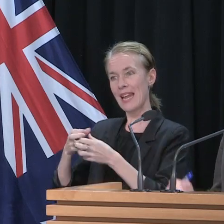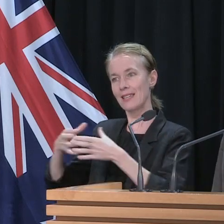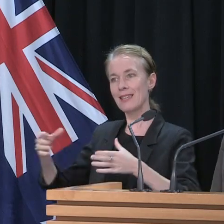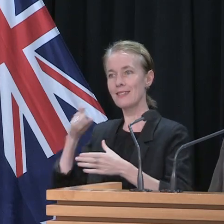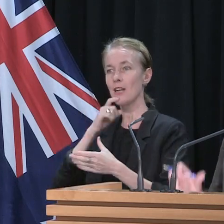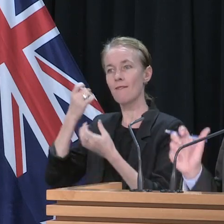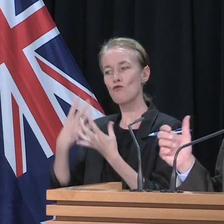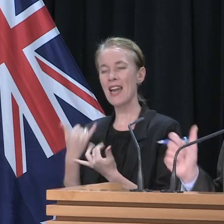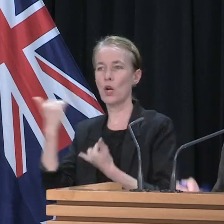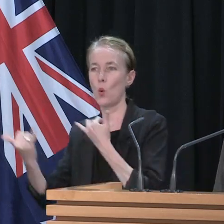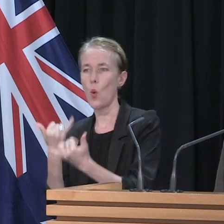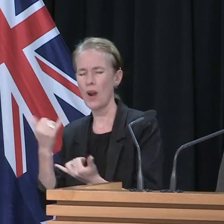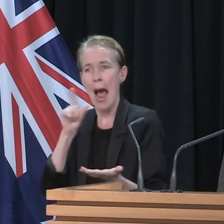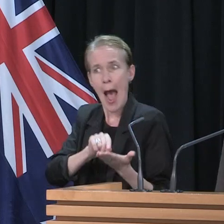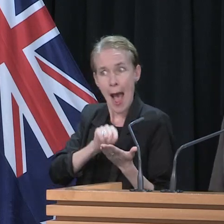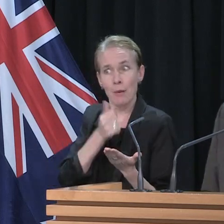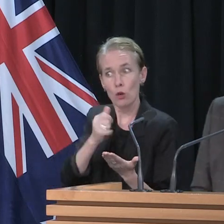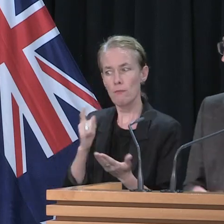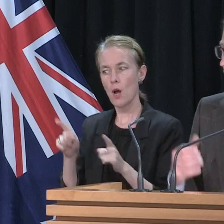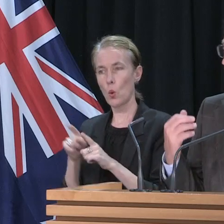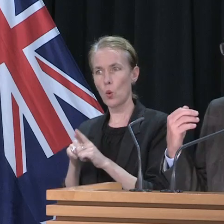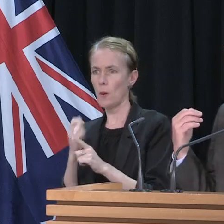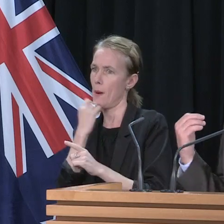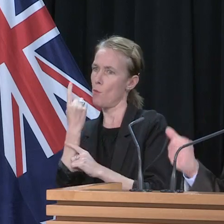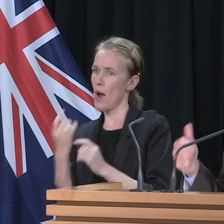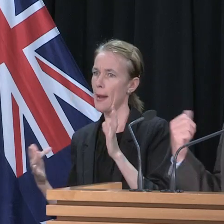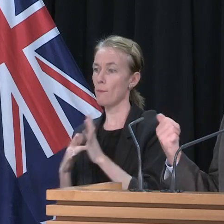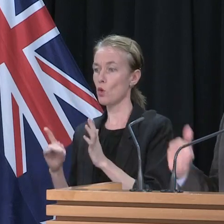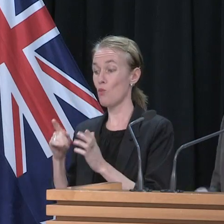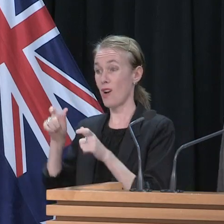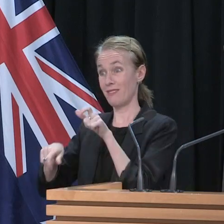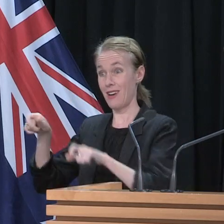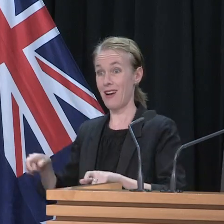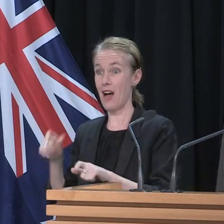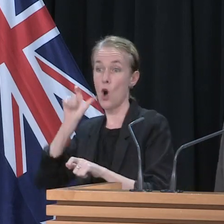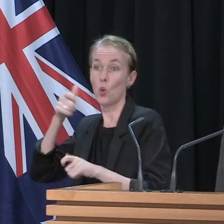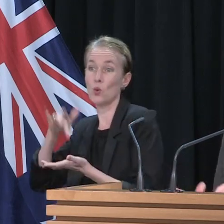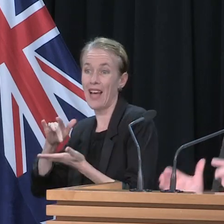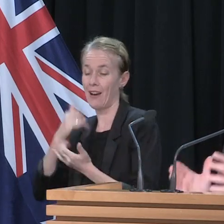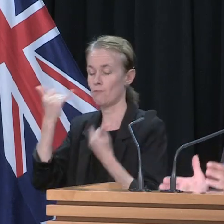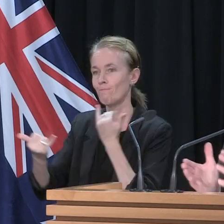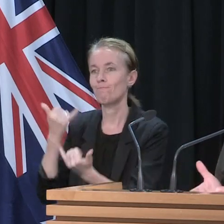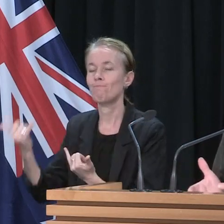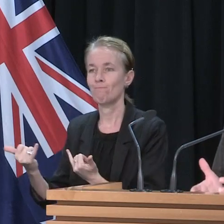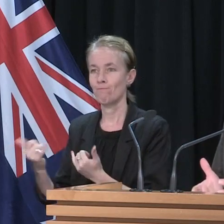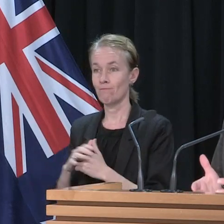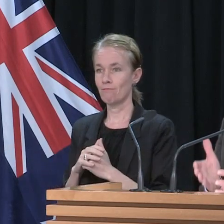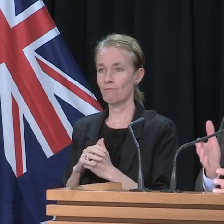built in the Public Health Units, that was the very first